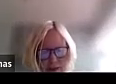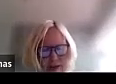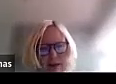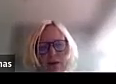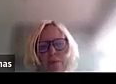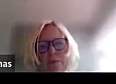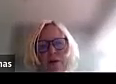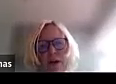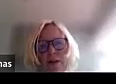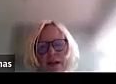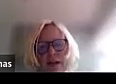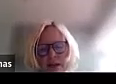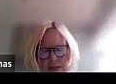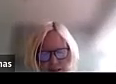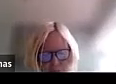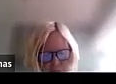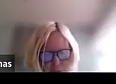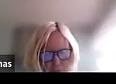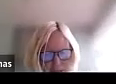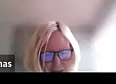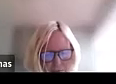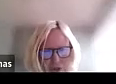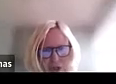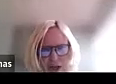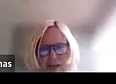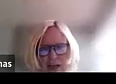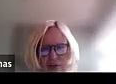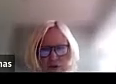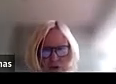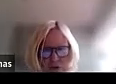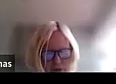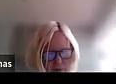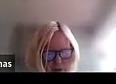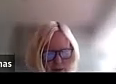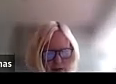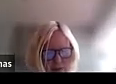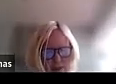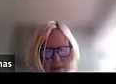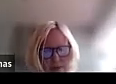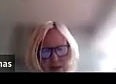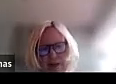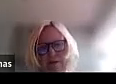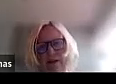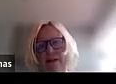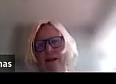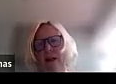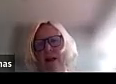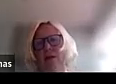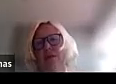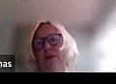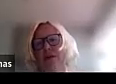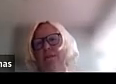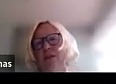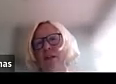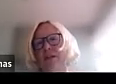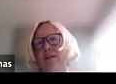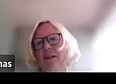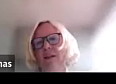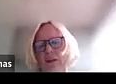Liz.Thomas: We've been providing accessible primary care and shared care drug services to people experiencing homelessness in Manchester